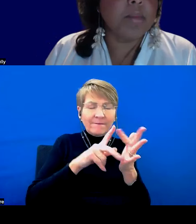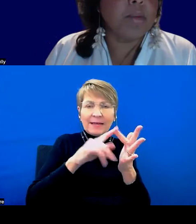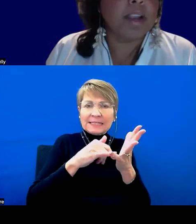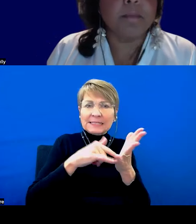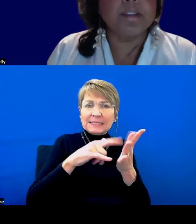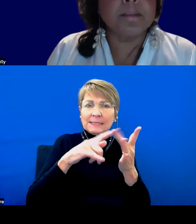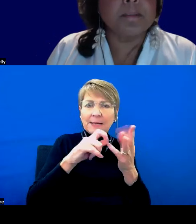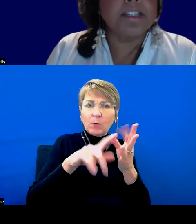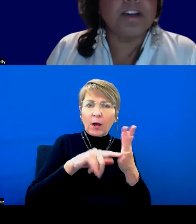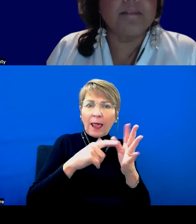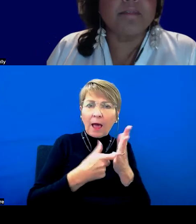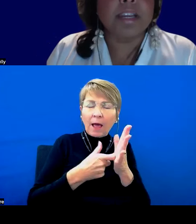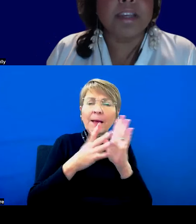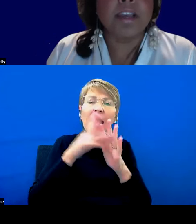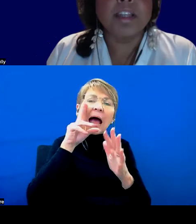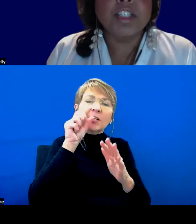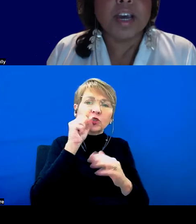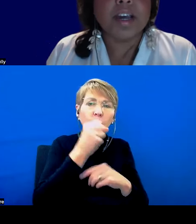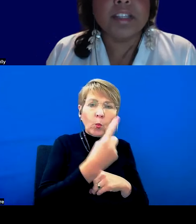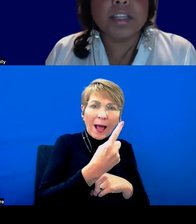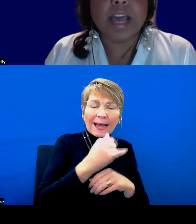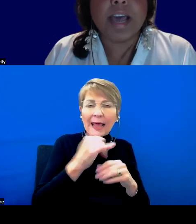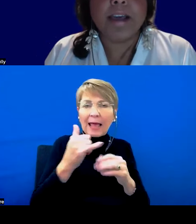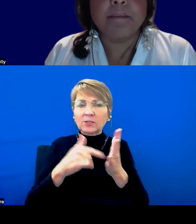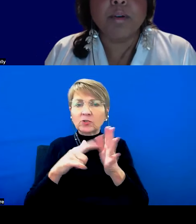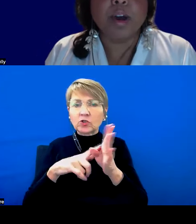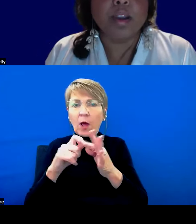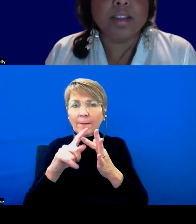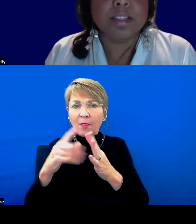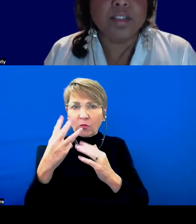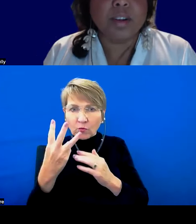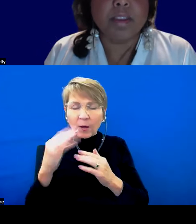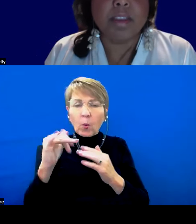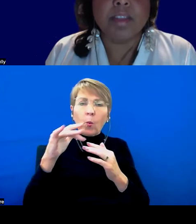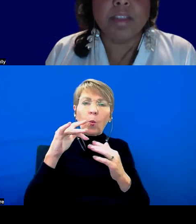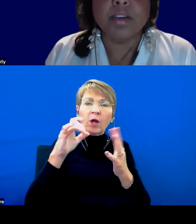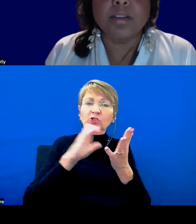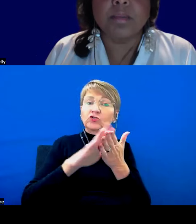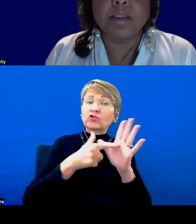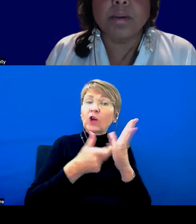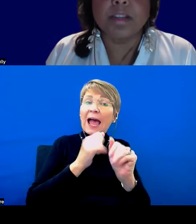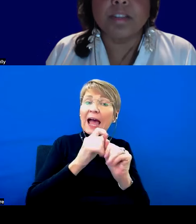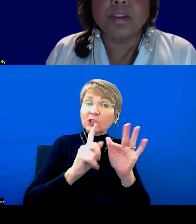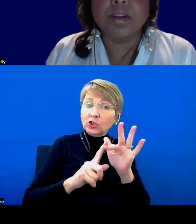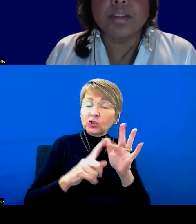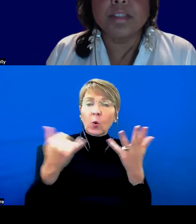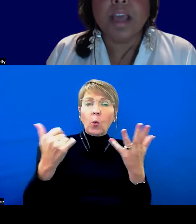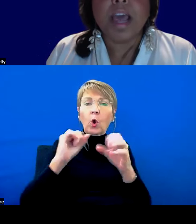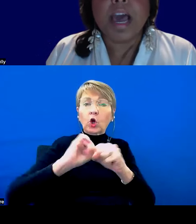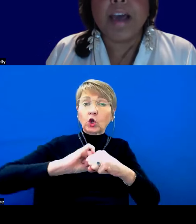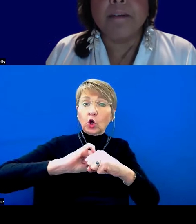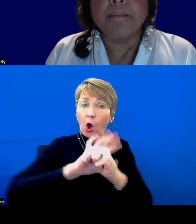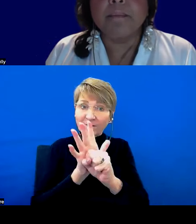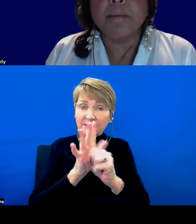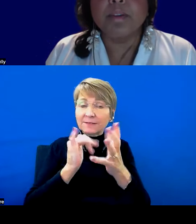1 and possibly Type 3, CHARGE or Cogan Syndrome, even those with acquired strokes, we would look